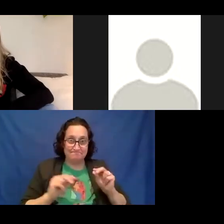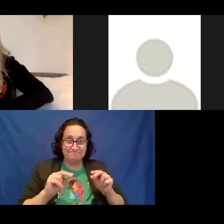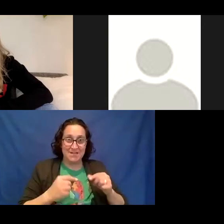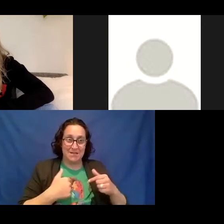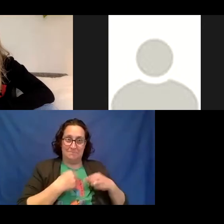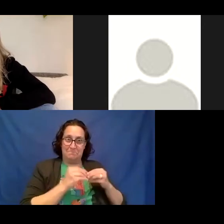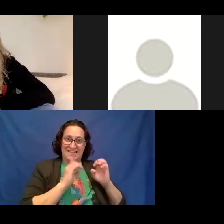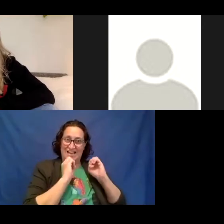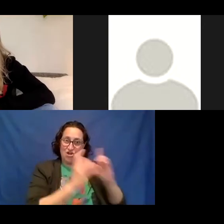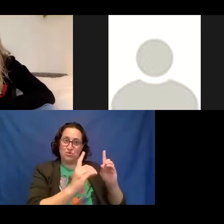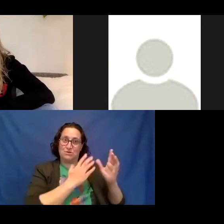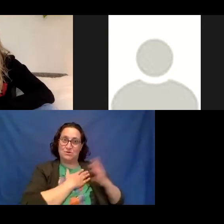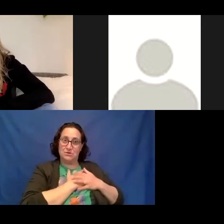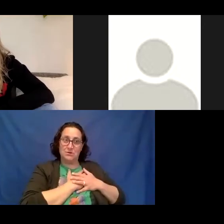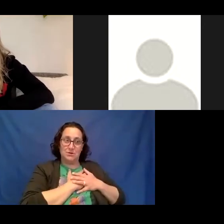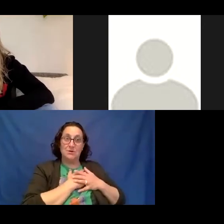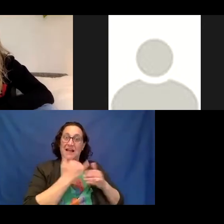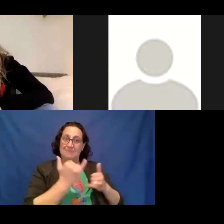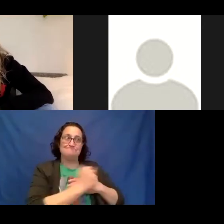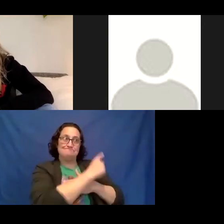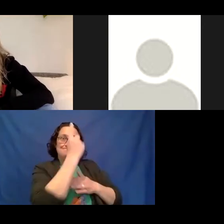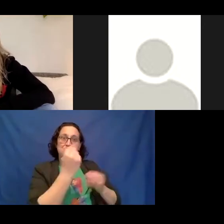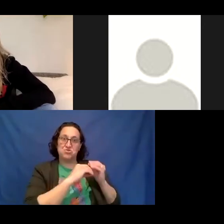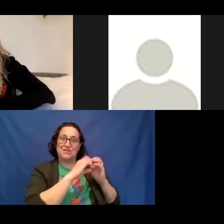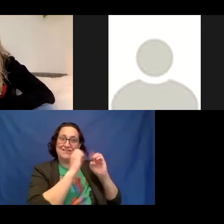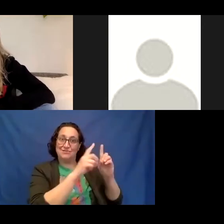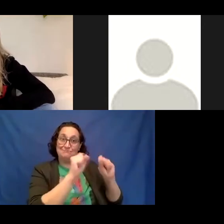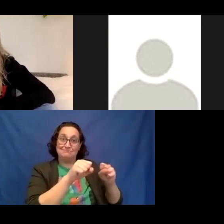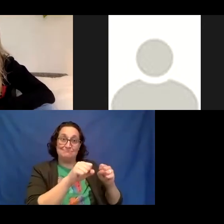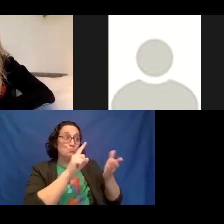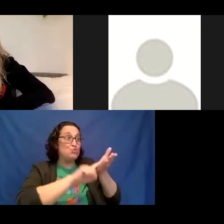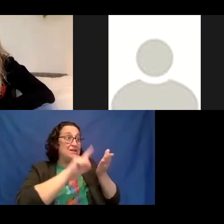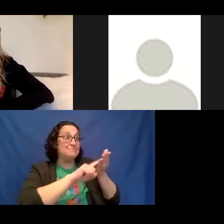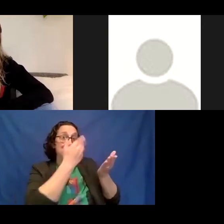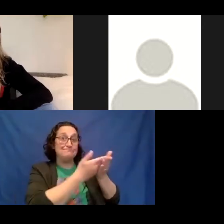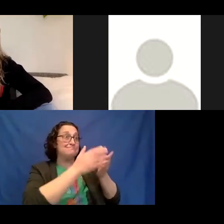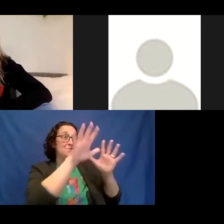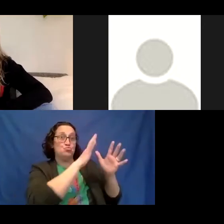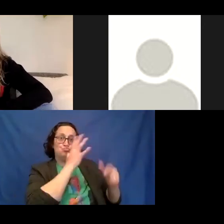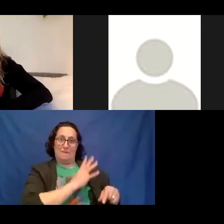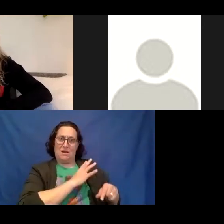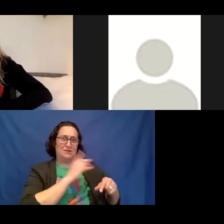learned from school and that I had missed in my education. However, in my education I got that